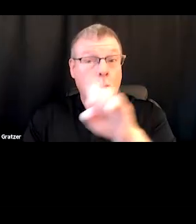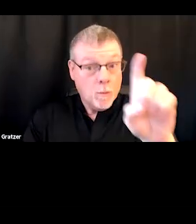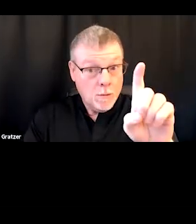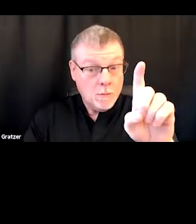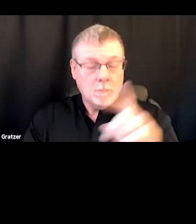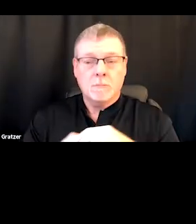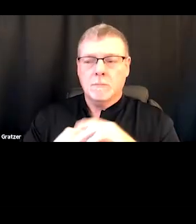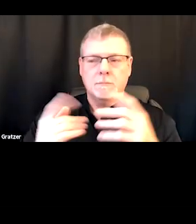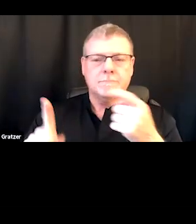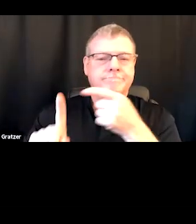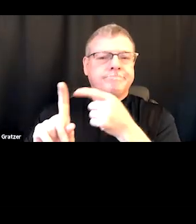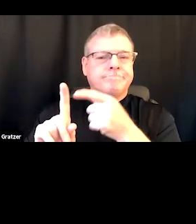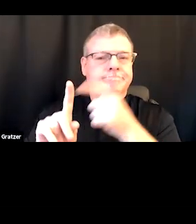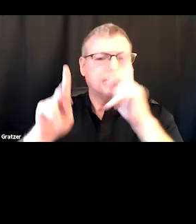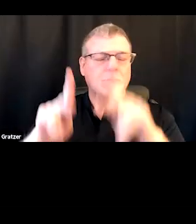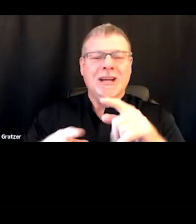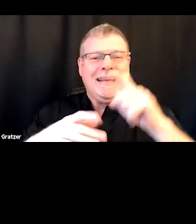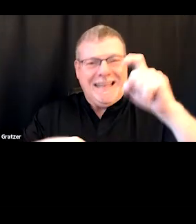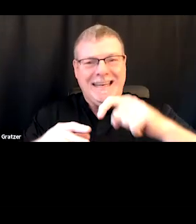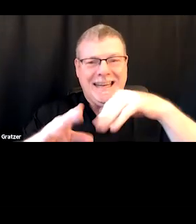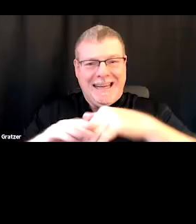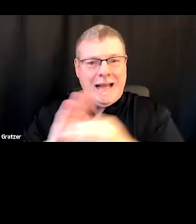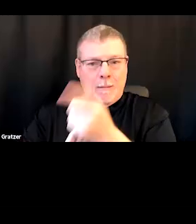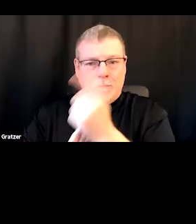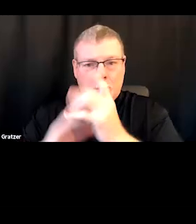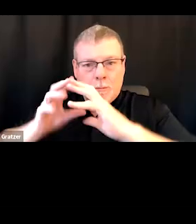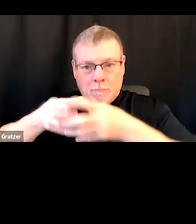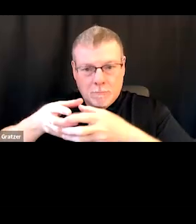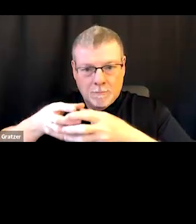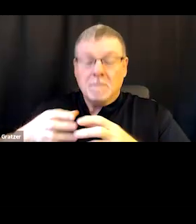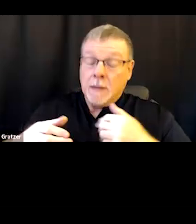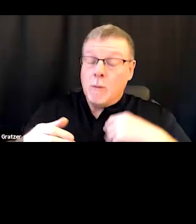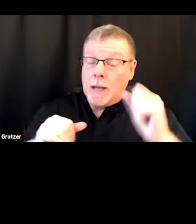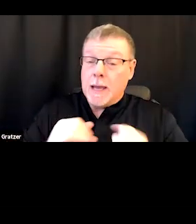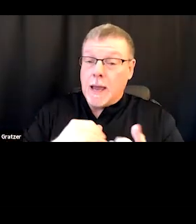what does this person need in the moment? We're able to take a little bit more time on our calls